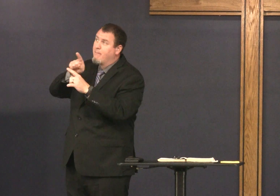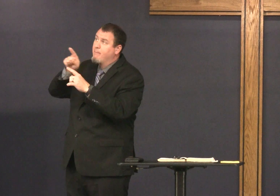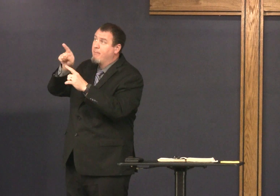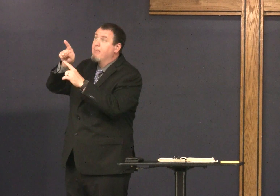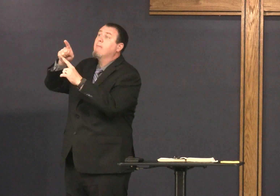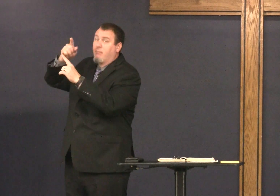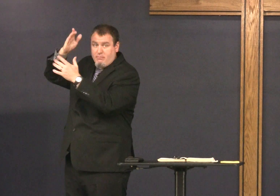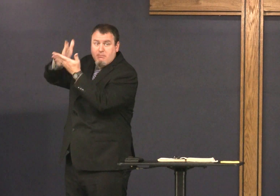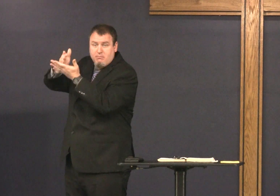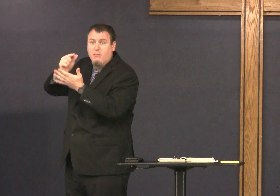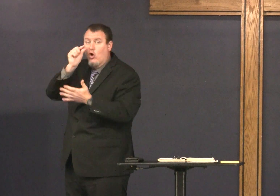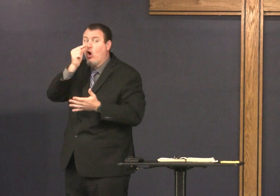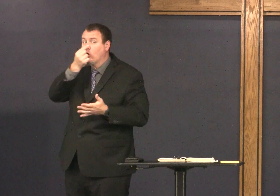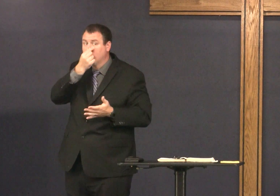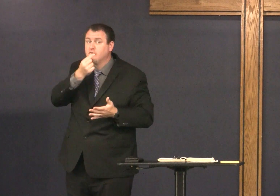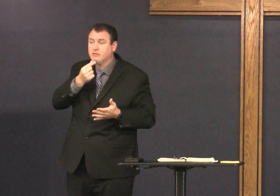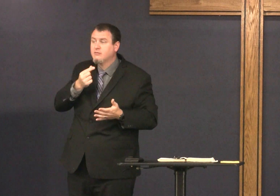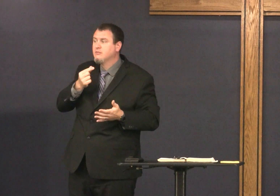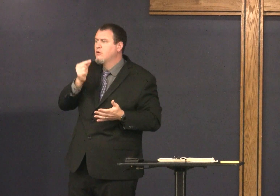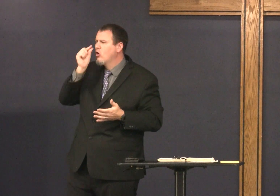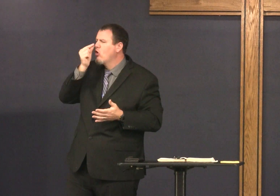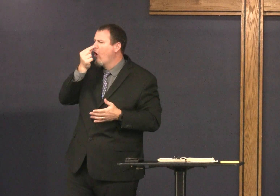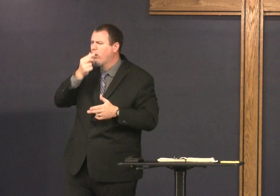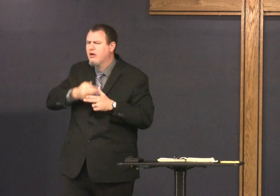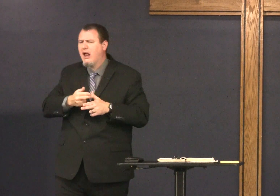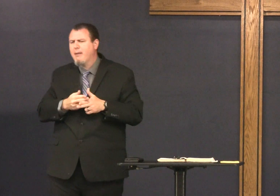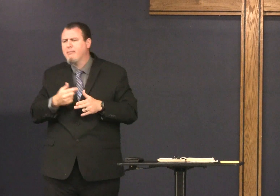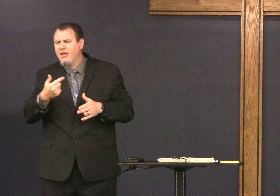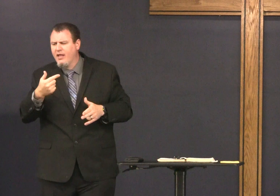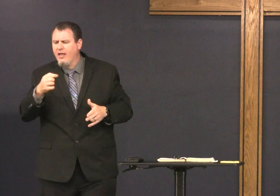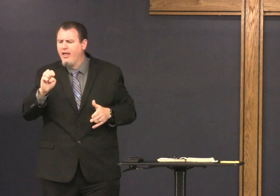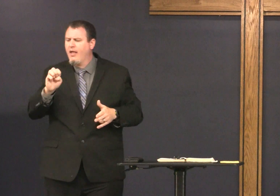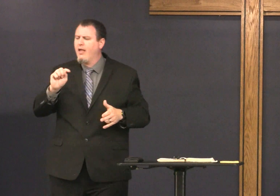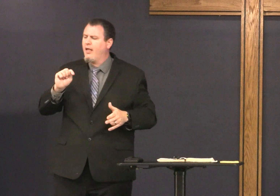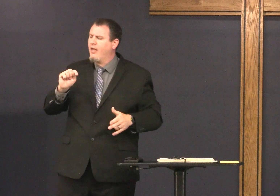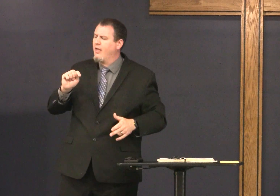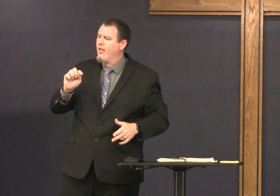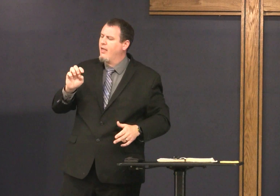it's about probably about halfway at the mountain they stopped in the garden there and the garden was called what